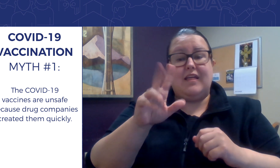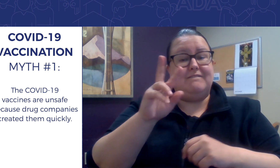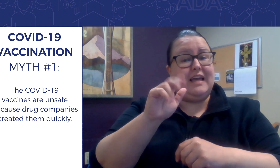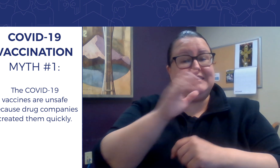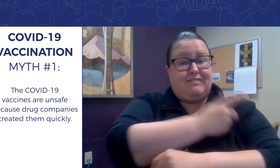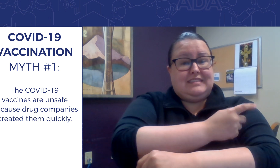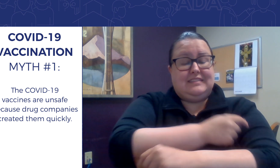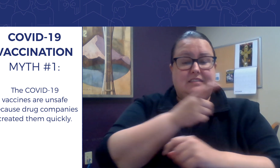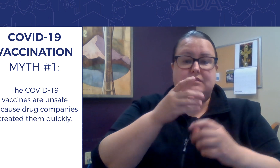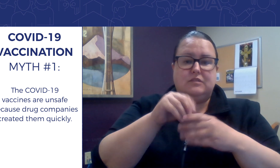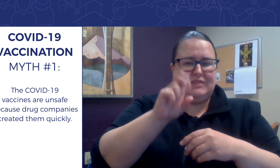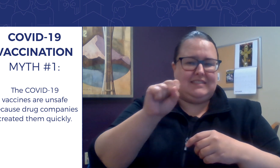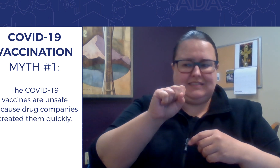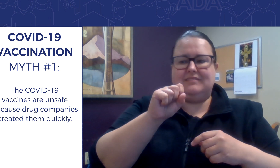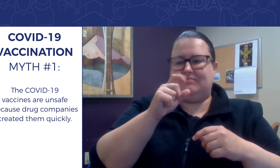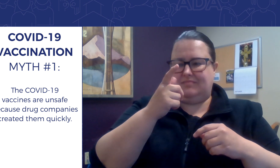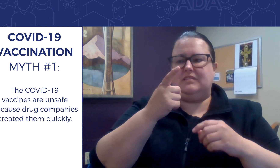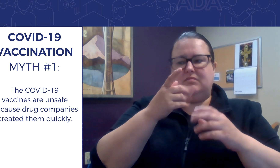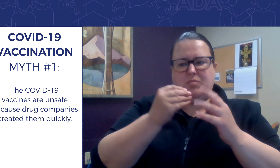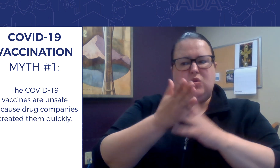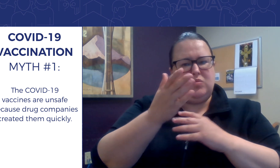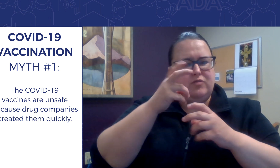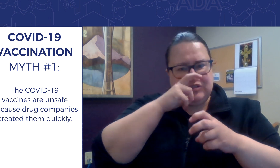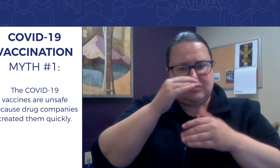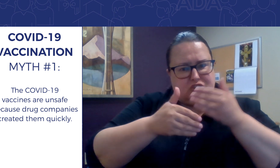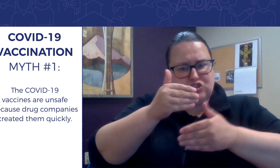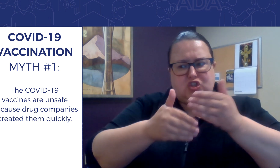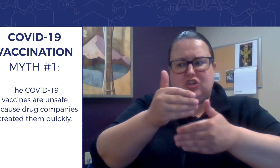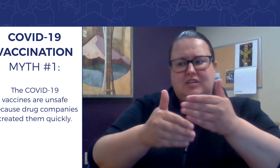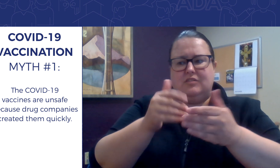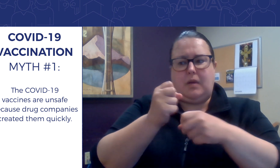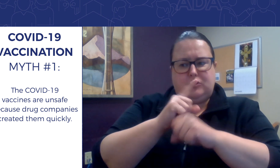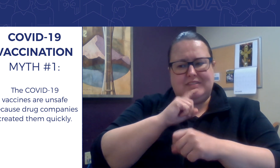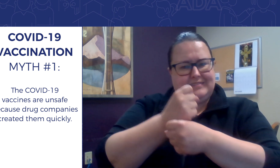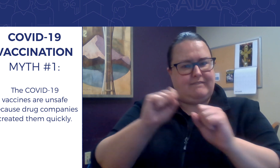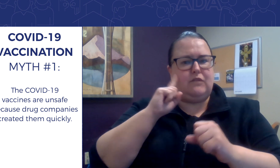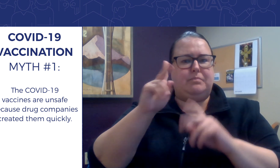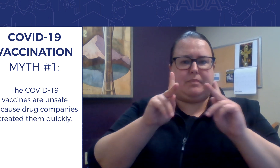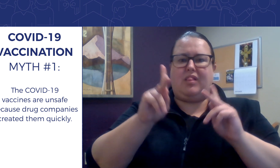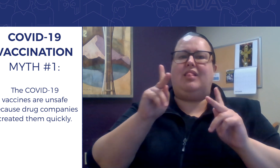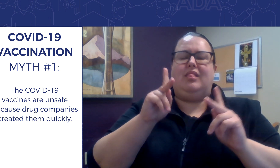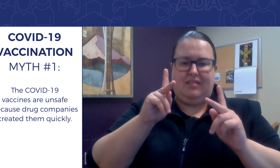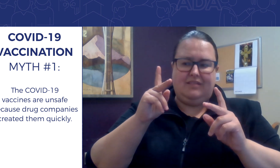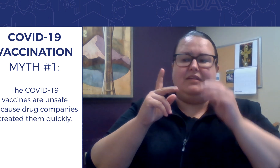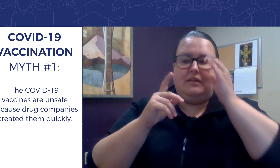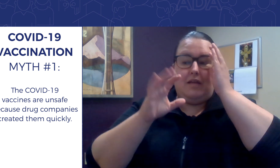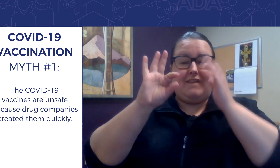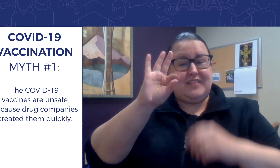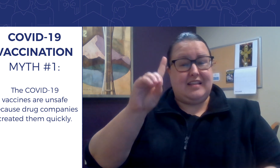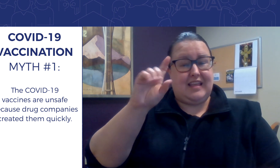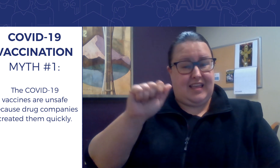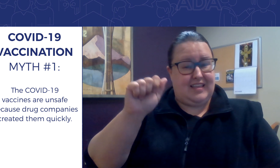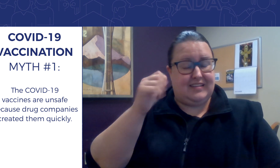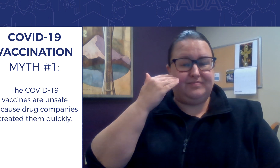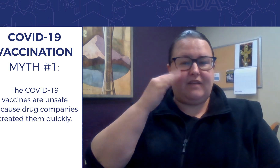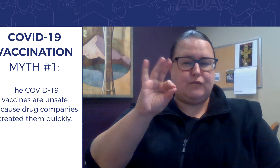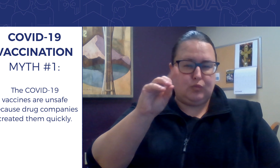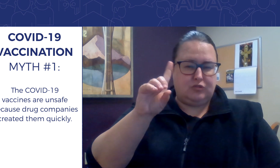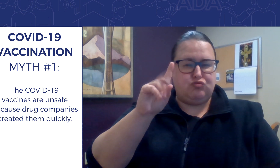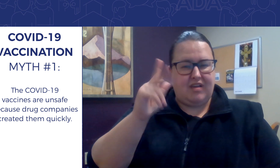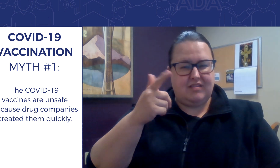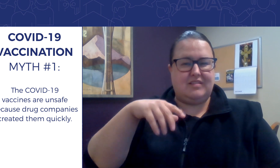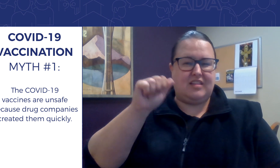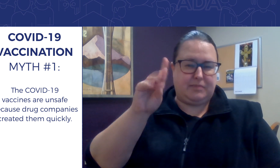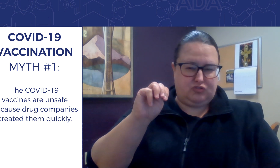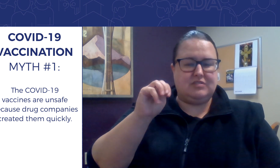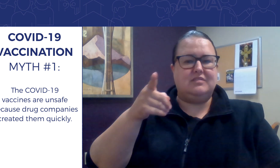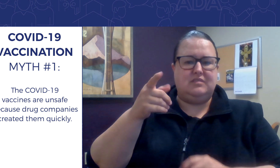All vaccines in the US go through a rigorous process to make sure that they are safe for people, the FDA, the Food and Drug Administration,